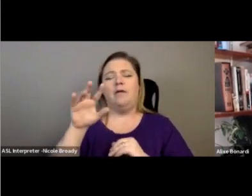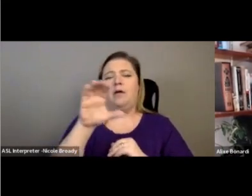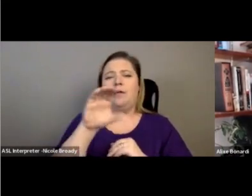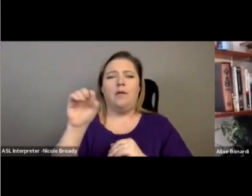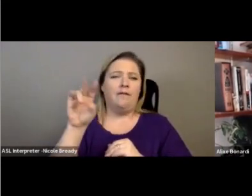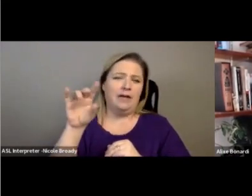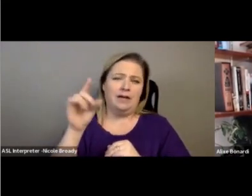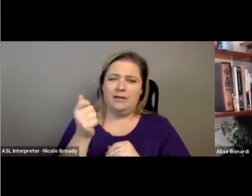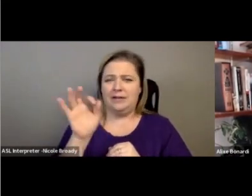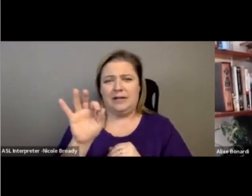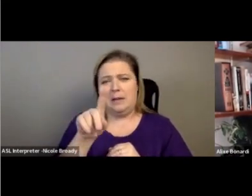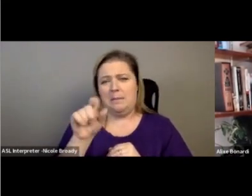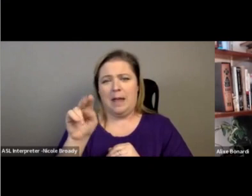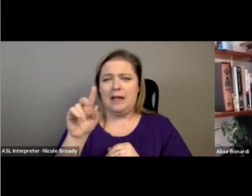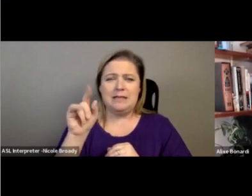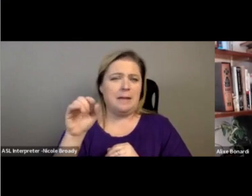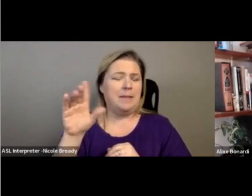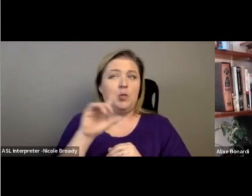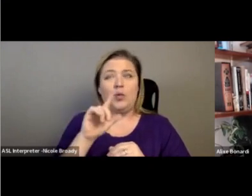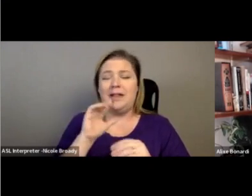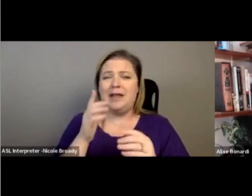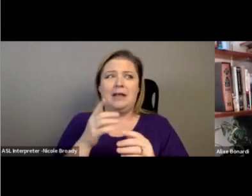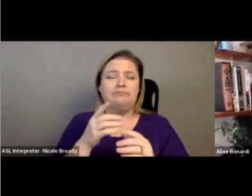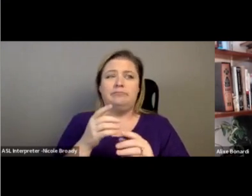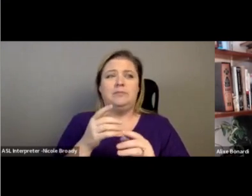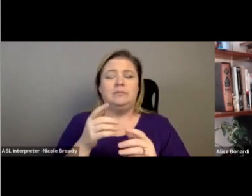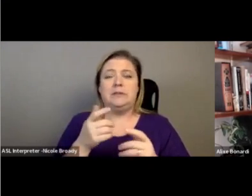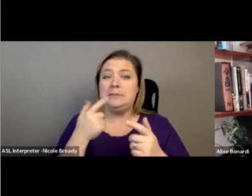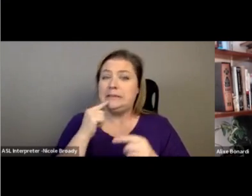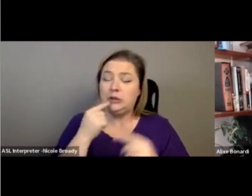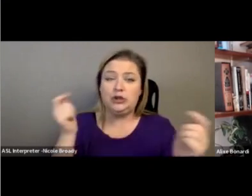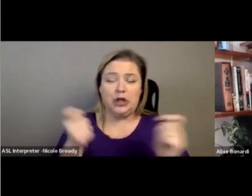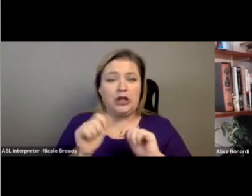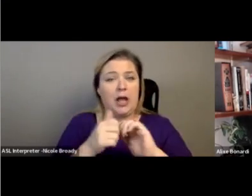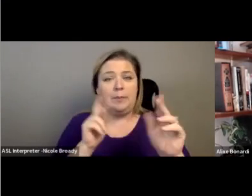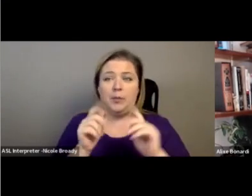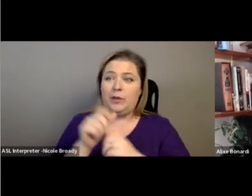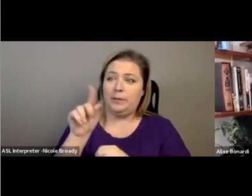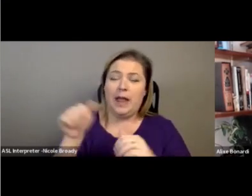changes in the way people with disabilities engage with an excess their communities. The